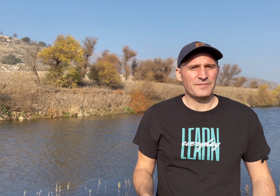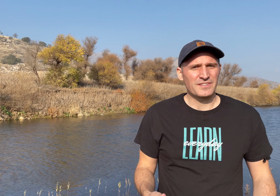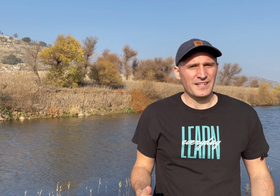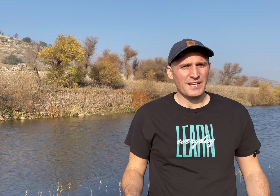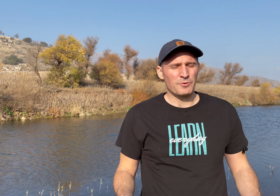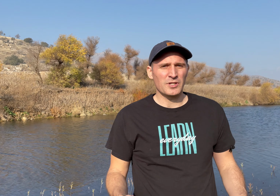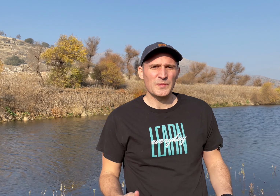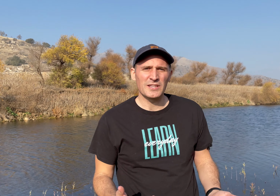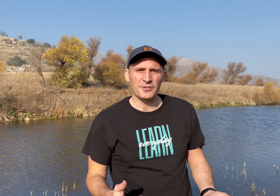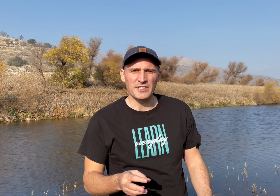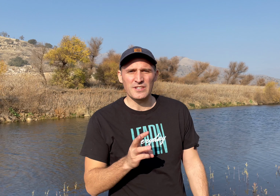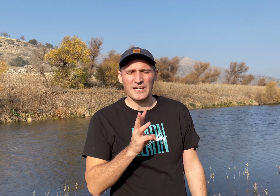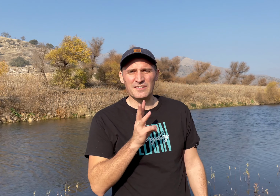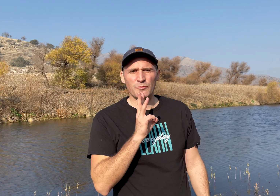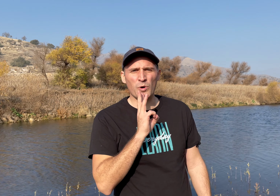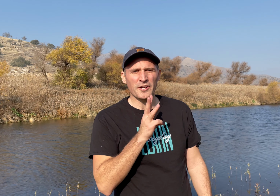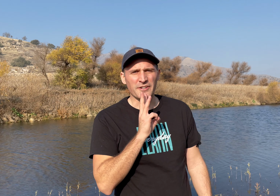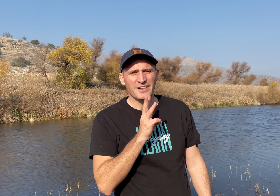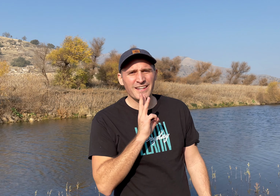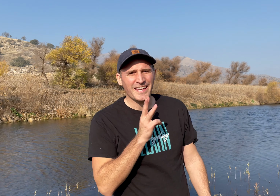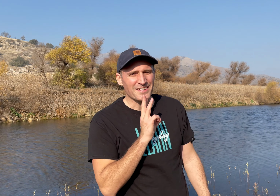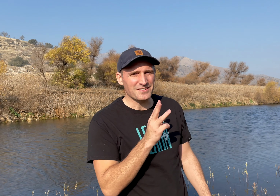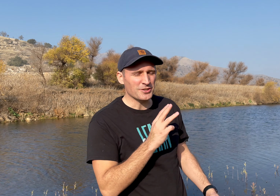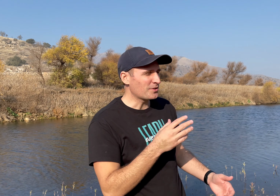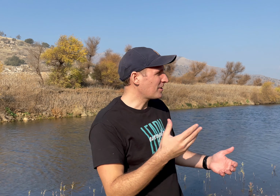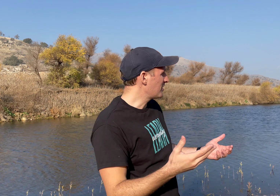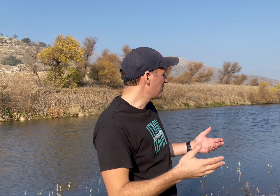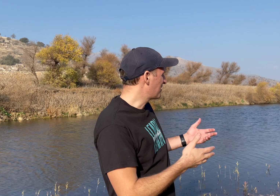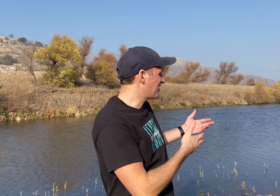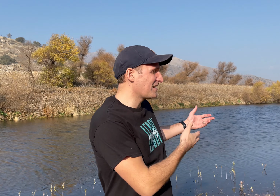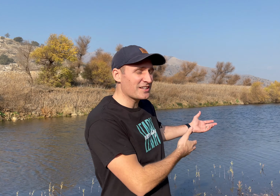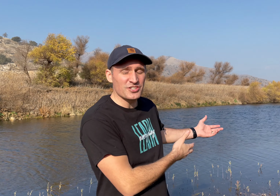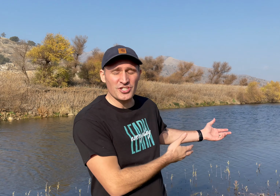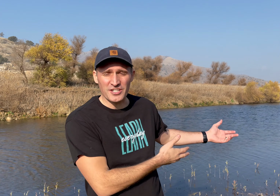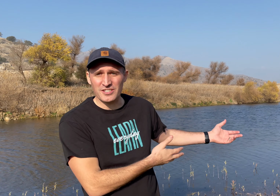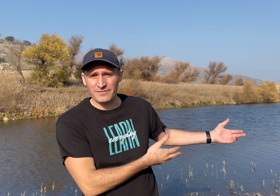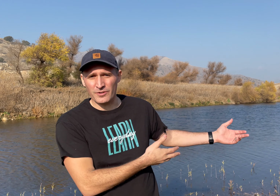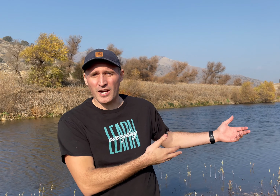today we're going to be learning is water and so you could use this in conjunction for other